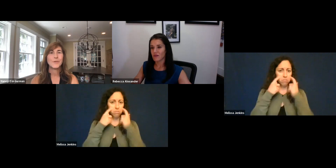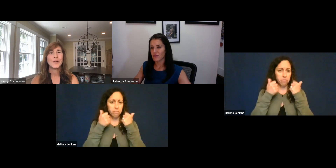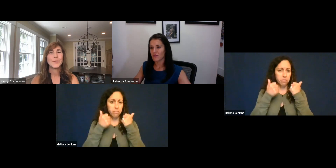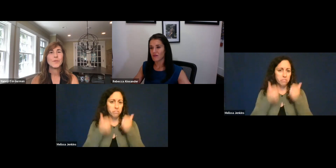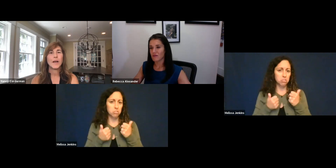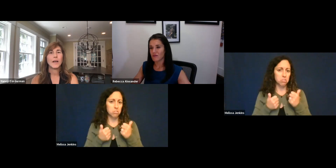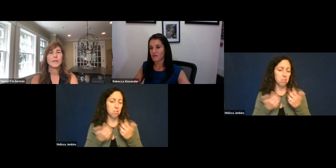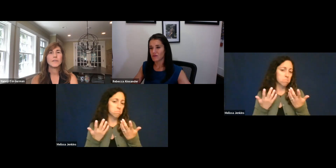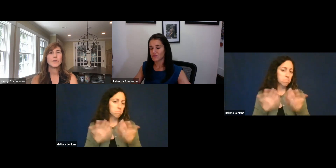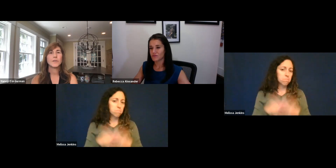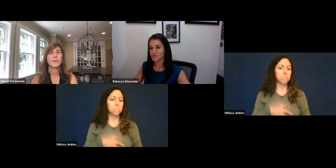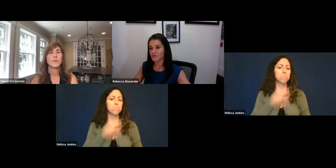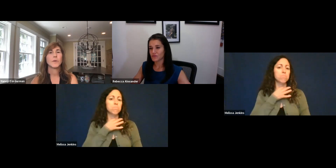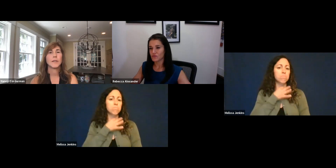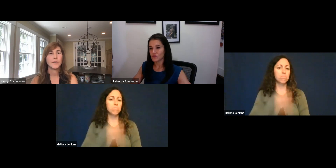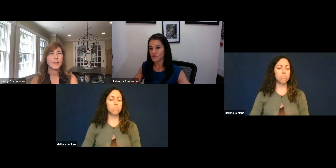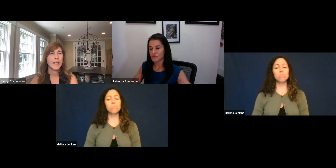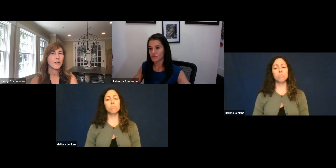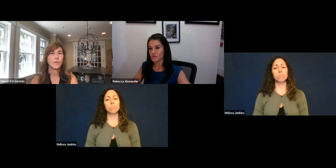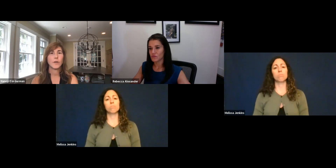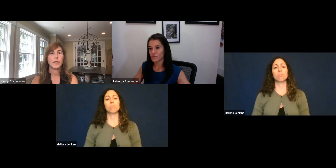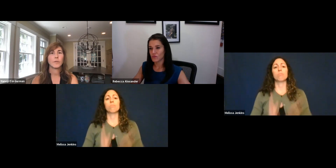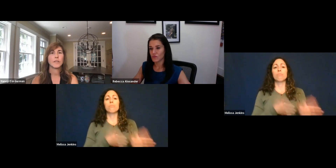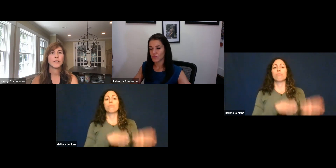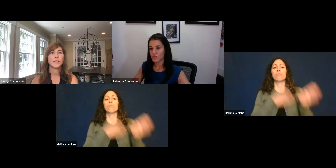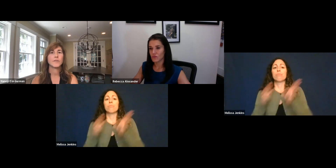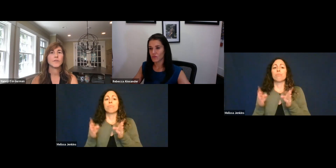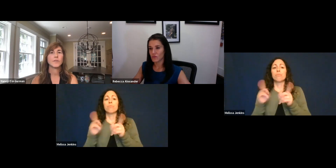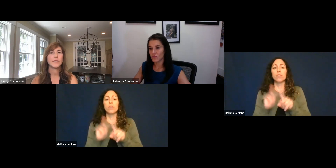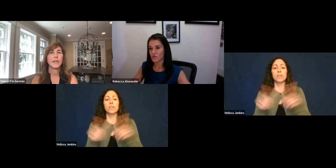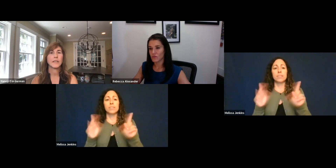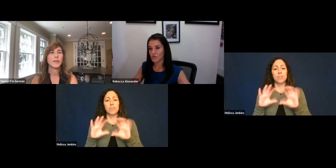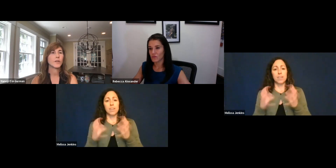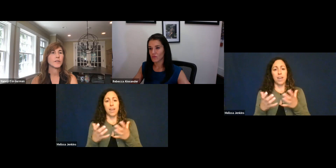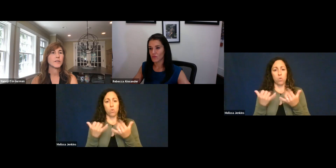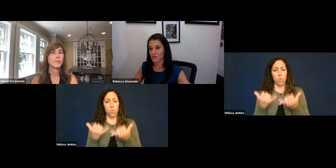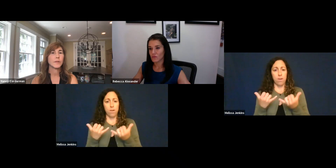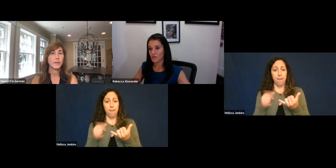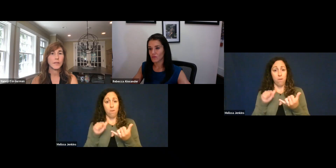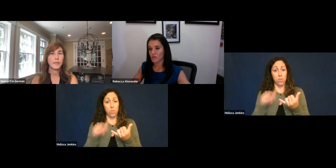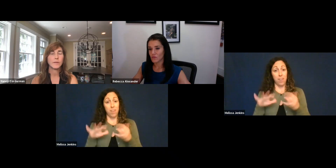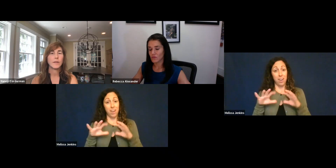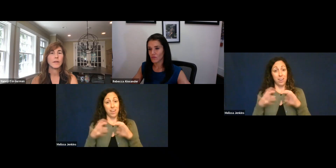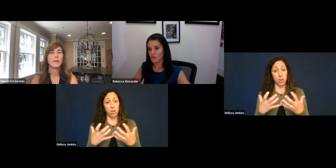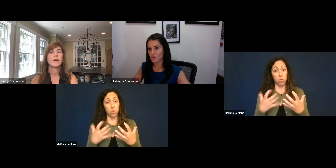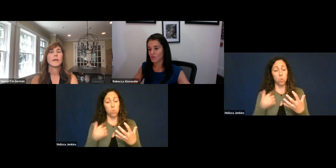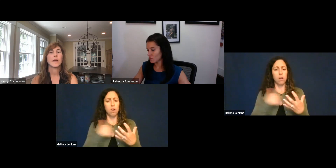So we're going to move on to another category, which is understanding our disability.